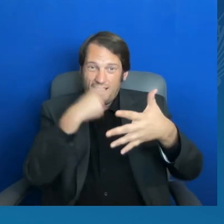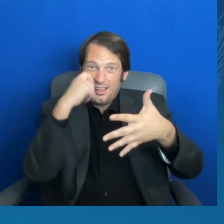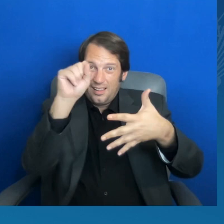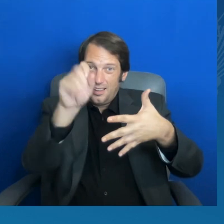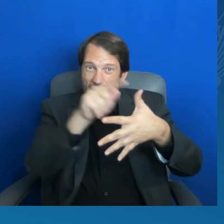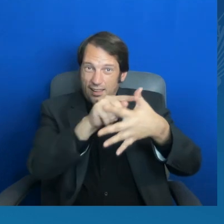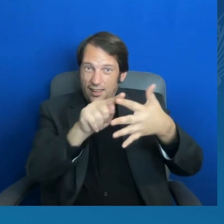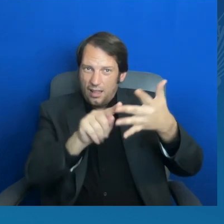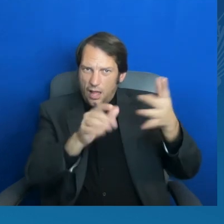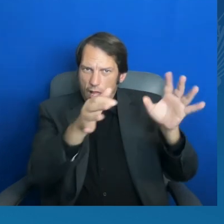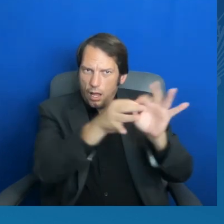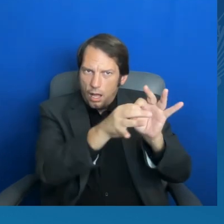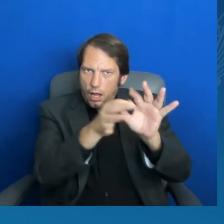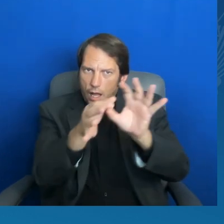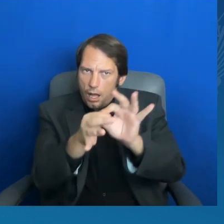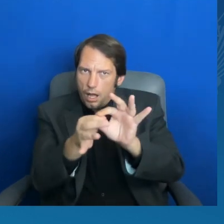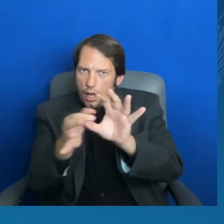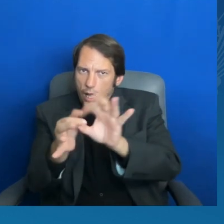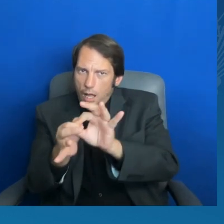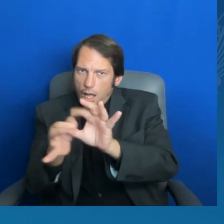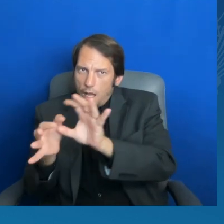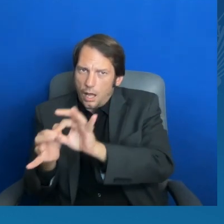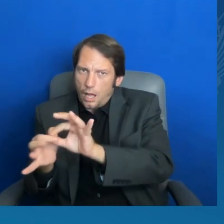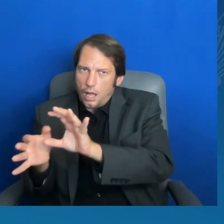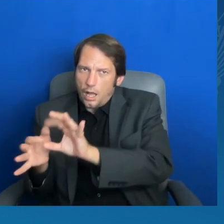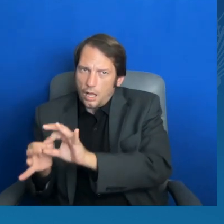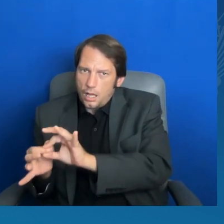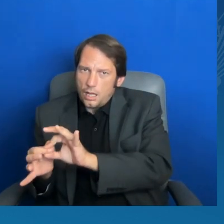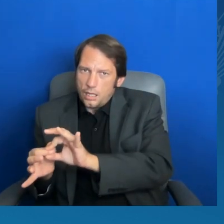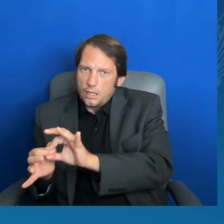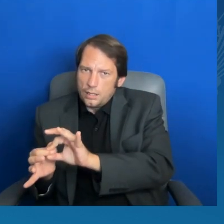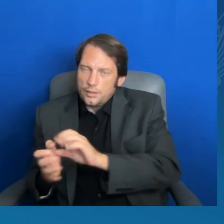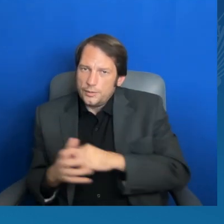fighting that our schools would teach America's full history.